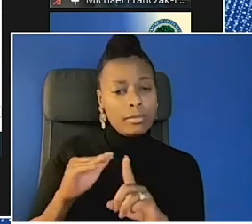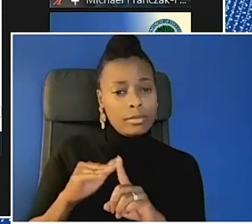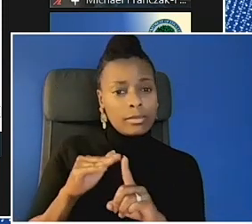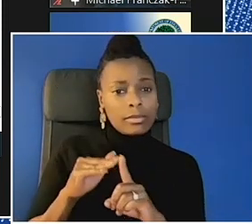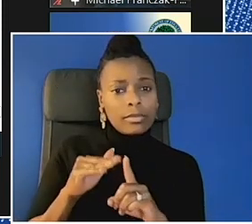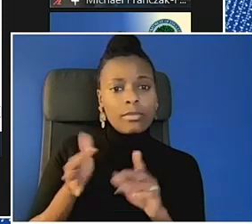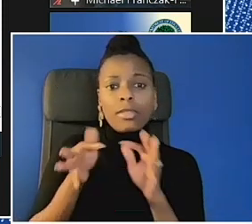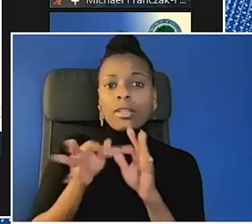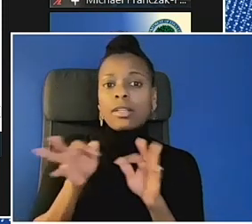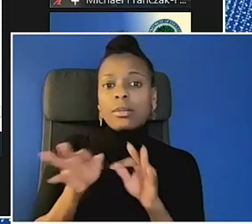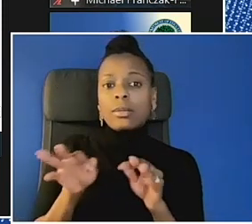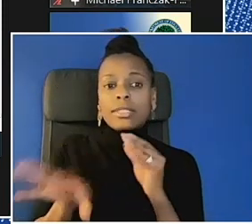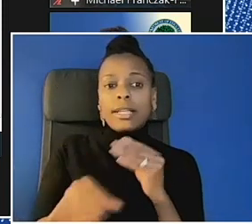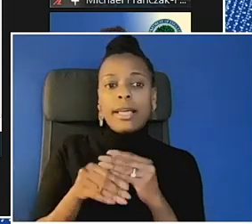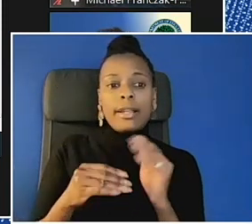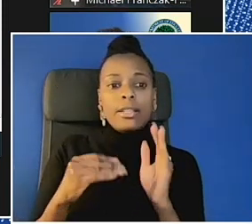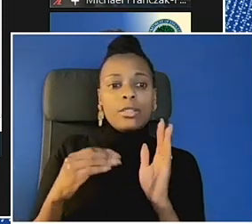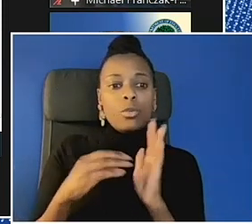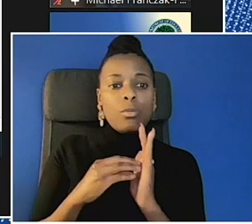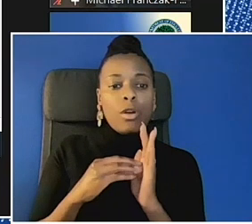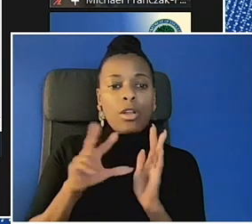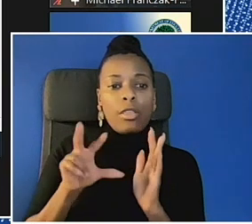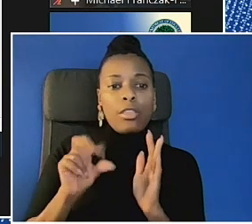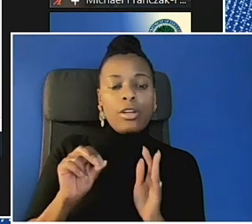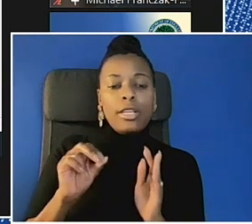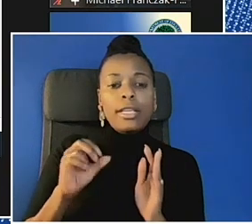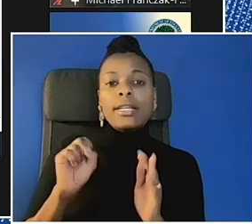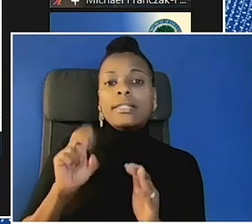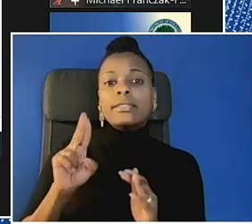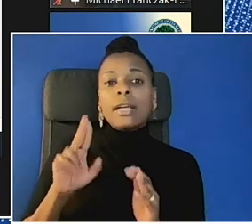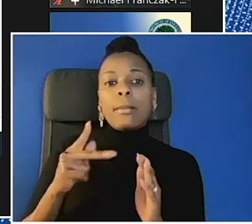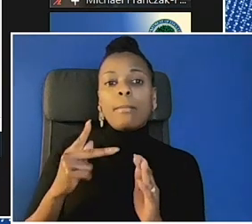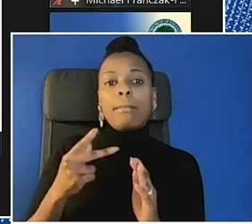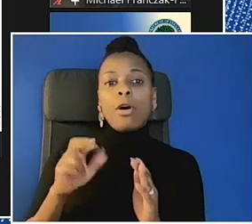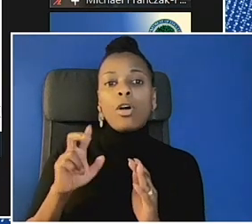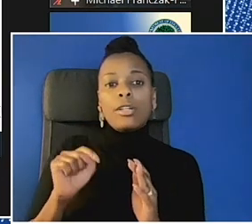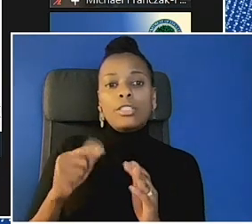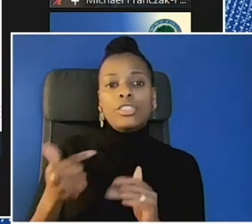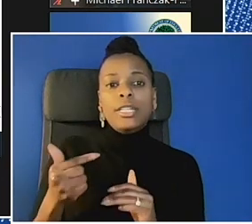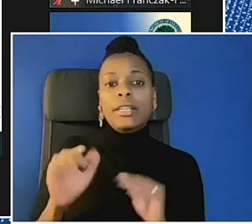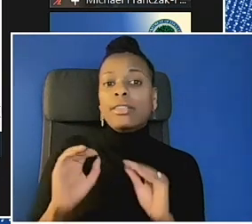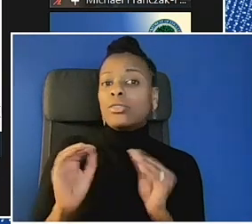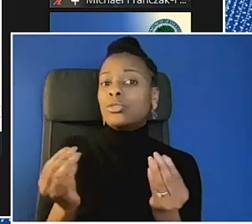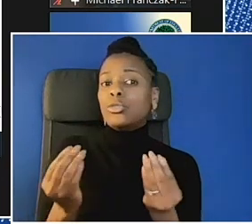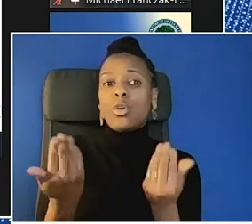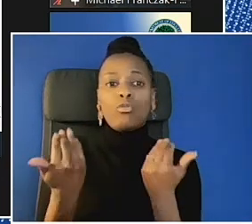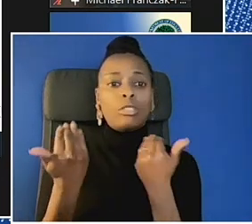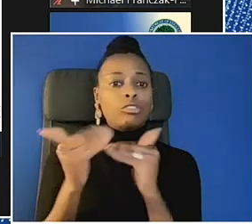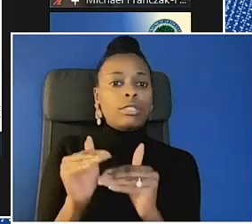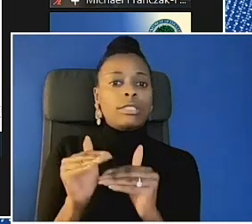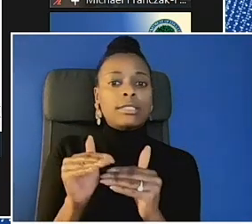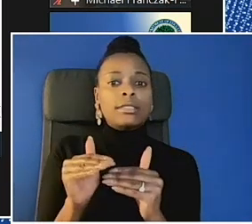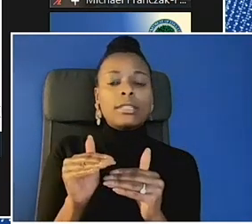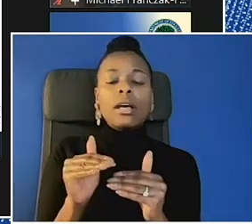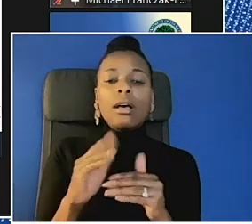part 30, subpart G. There are no restrictions within that section related to the type of loan, which